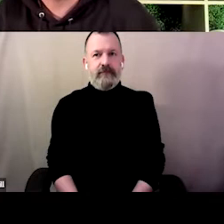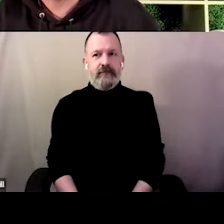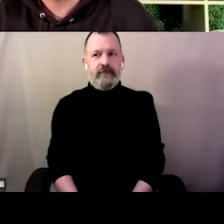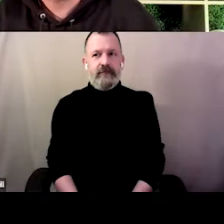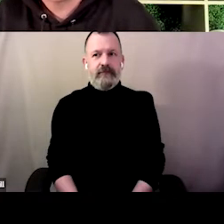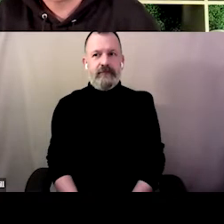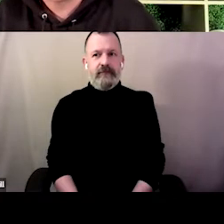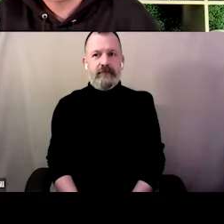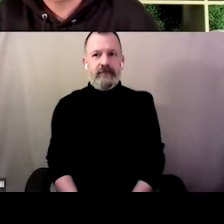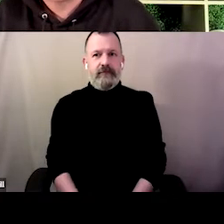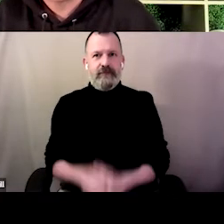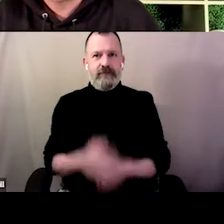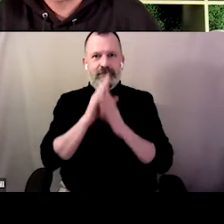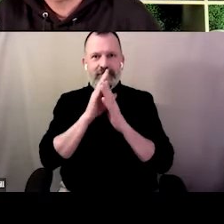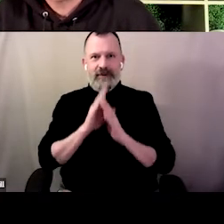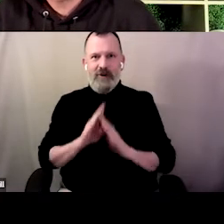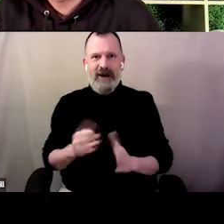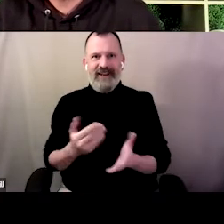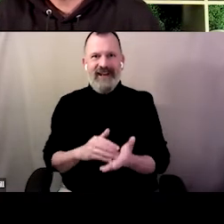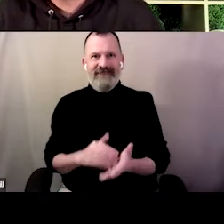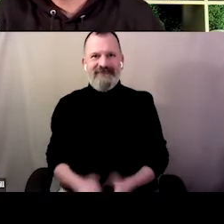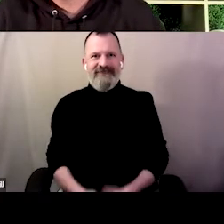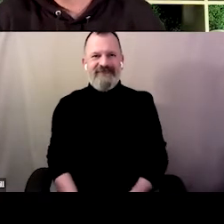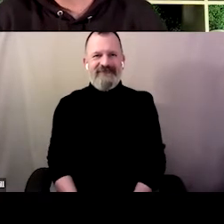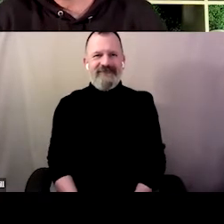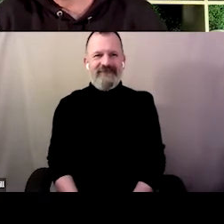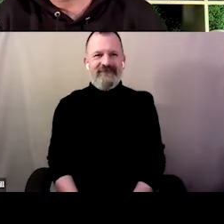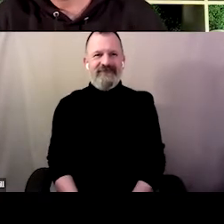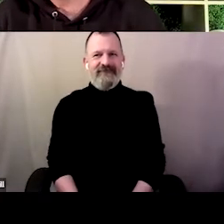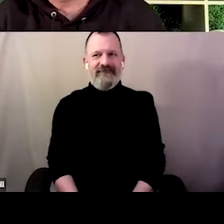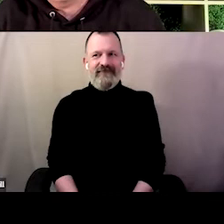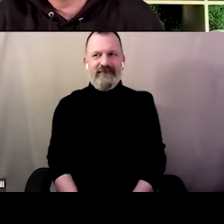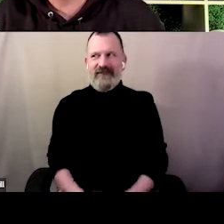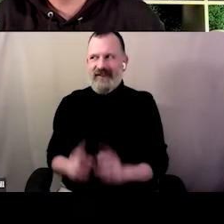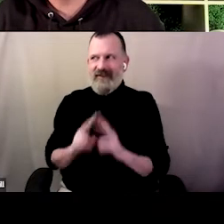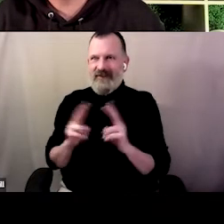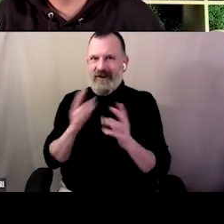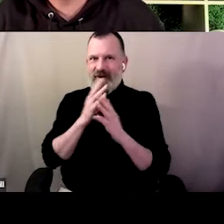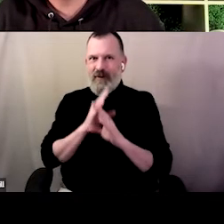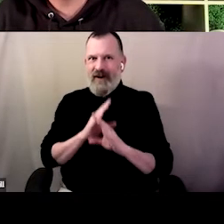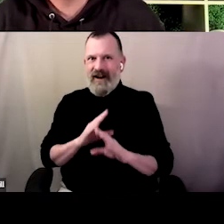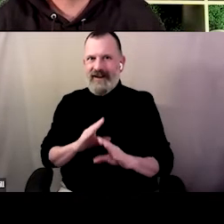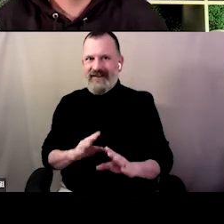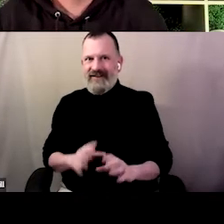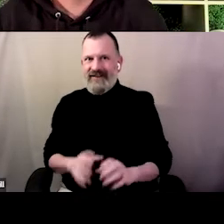Everybody's quiet again. CalebBarlow: Very quiet crowd. Yeah, there's some good before